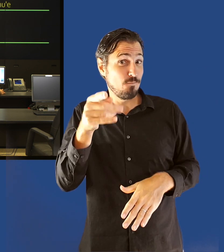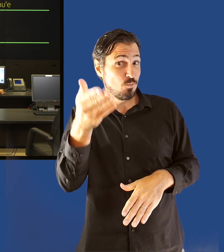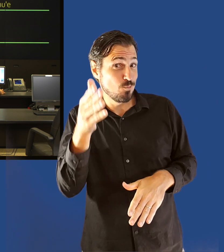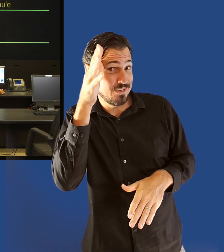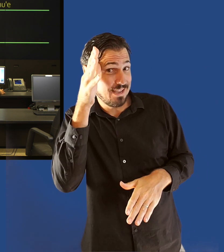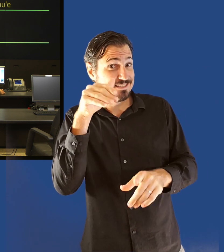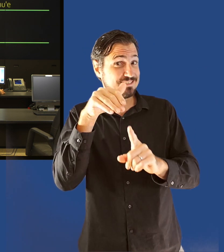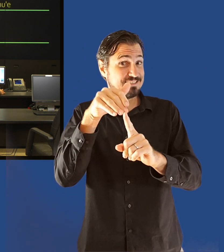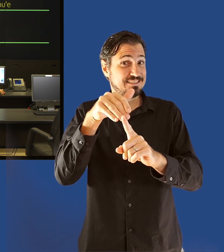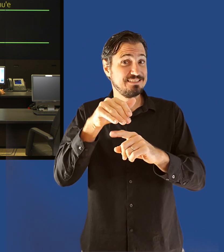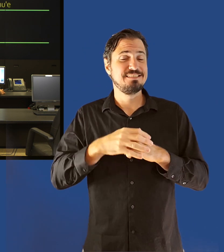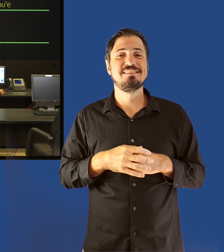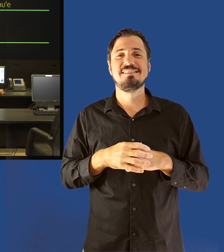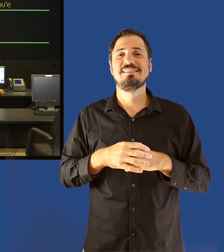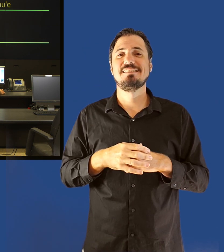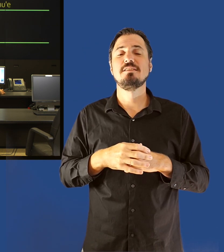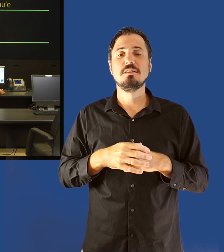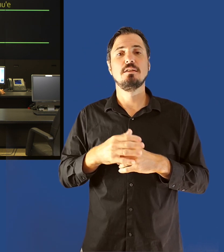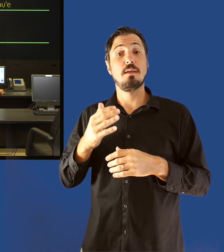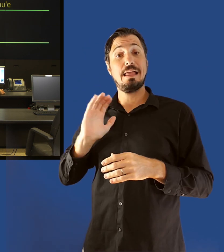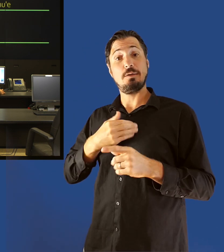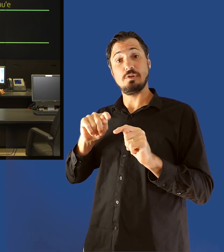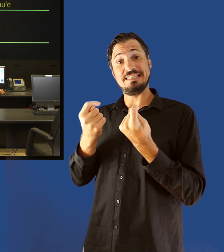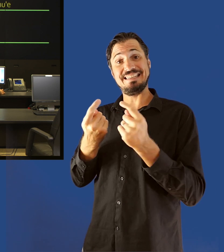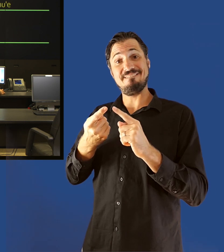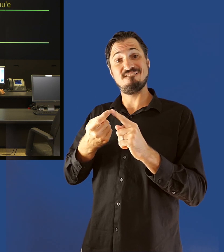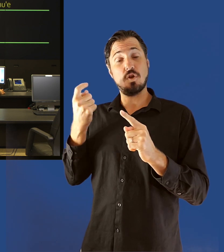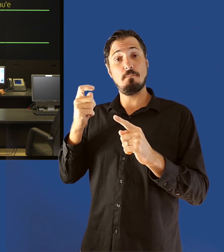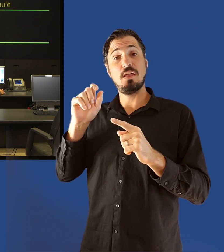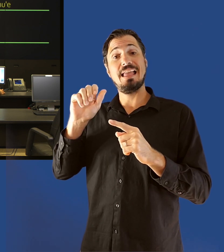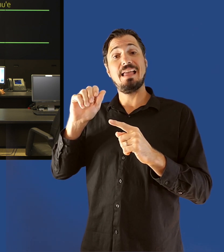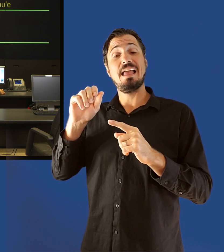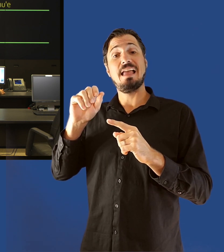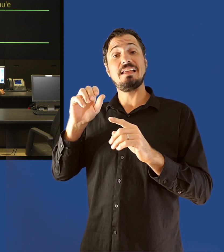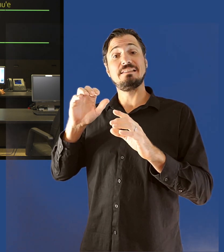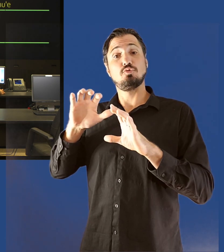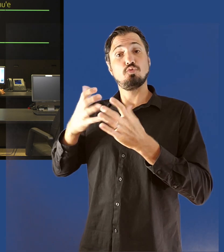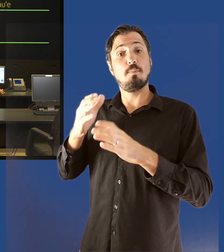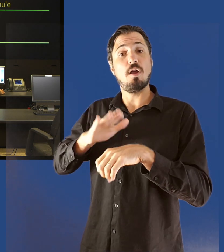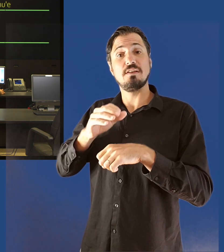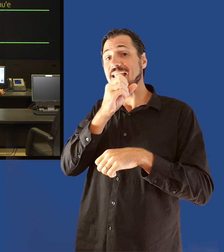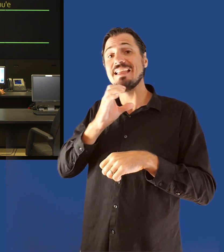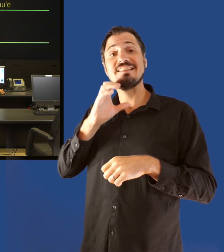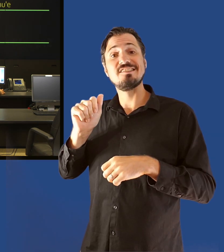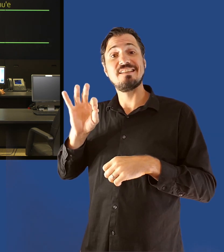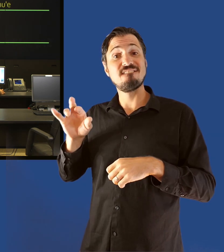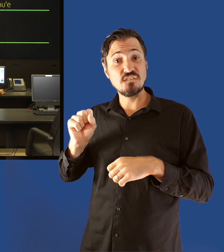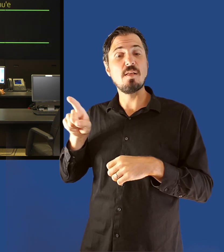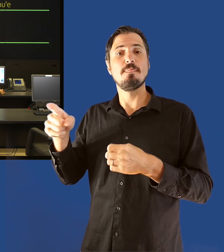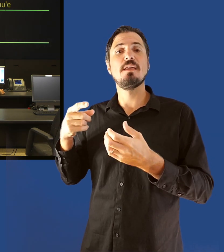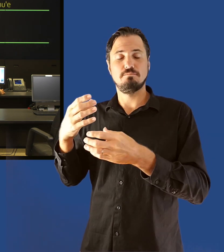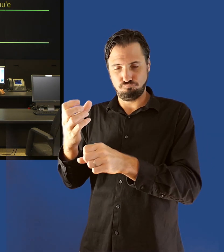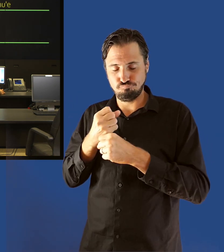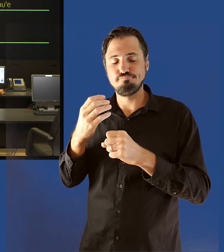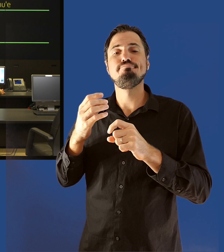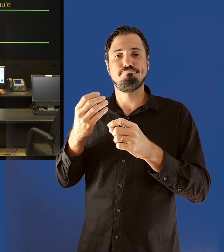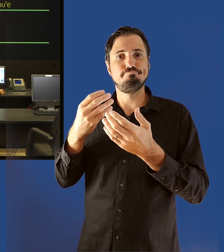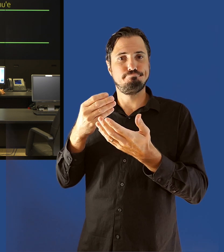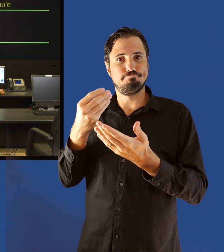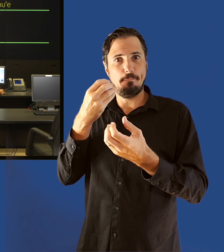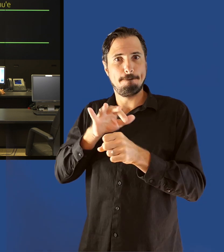Mahalo to our team at the Agency on Elderly Affairs. They purchased MREs - or Meals Ready to Eat – for kupuna receiving home delivered meals,